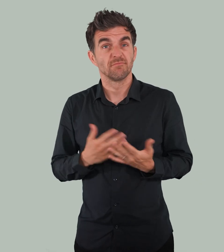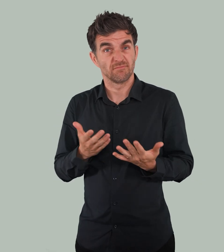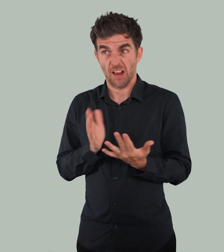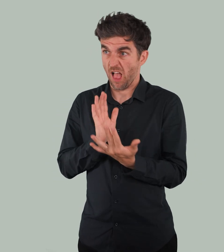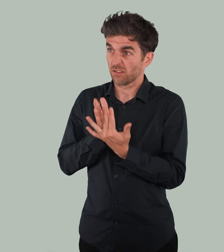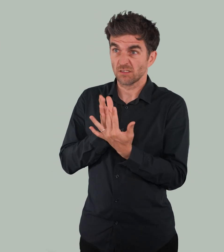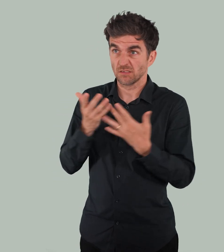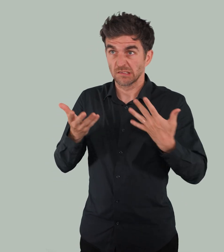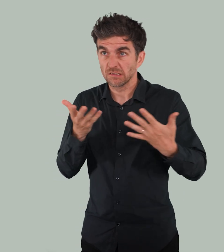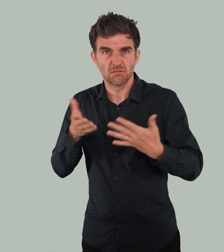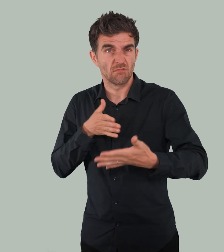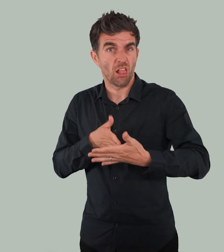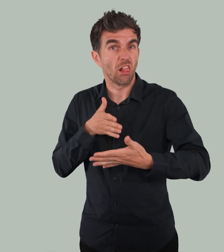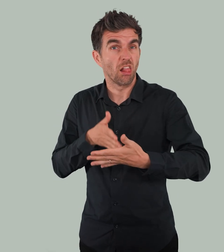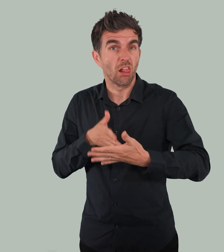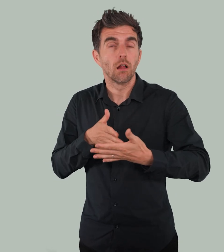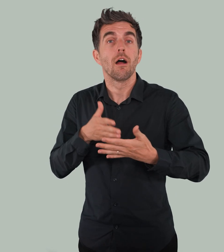Access barriers: